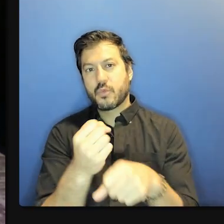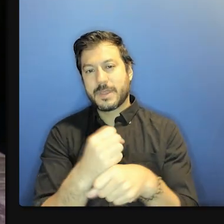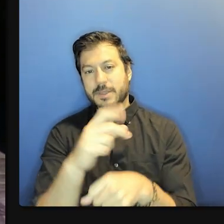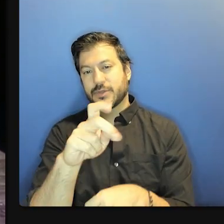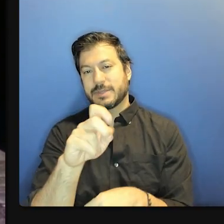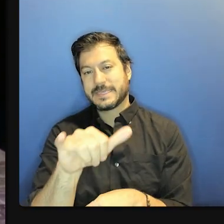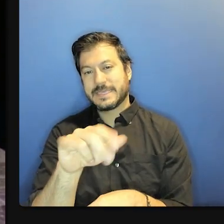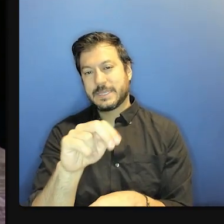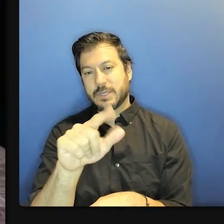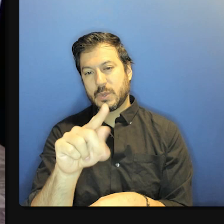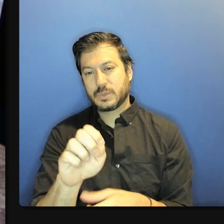Render keynote.